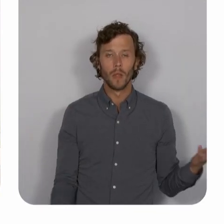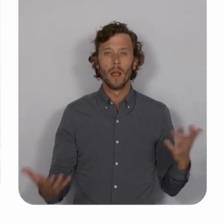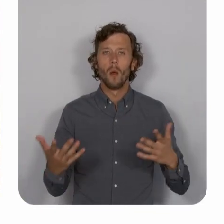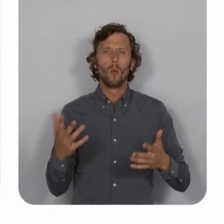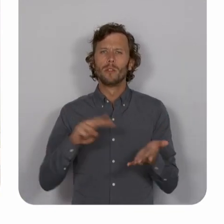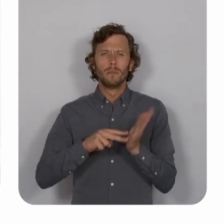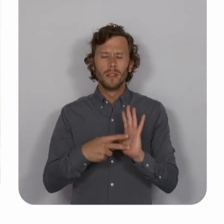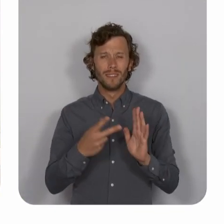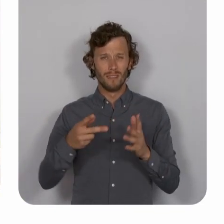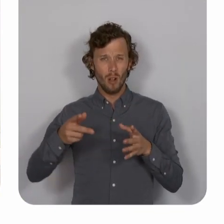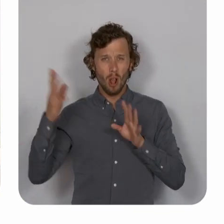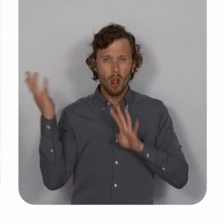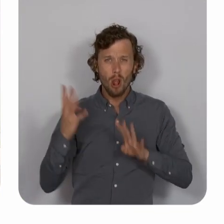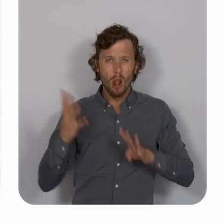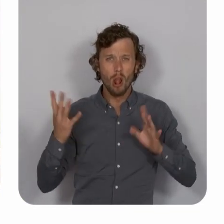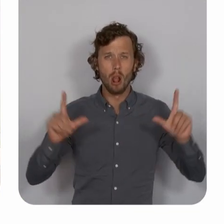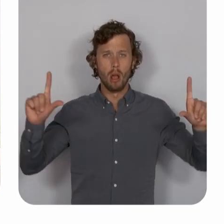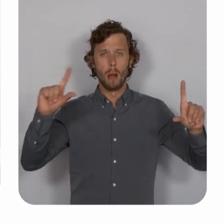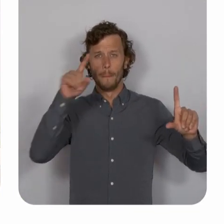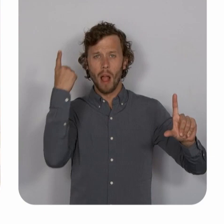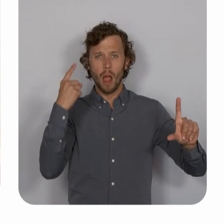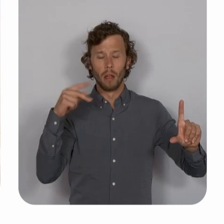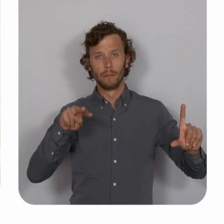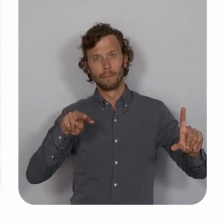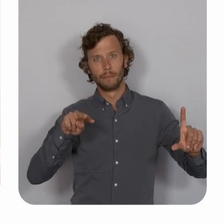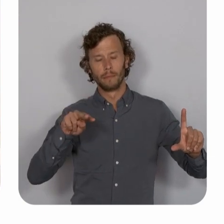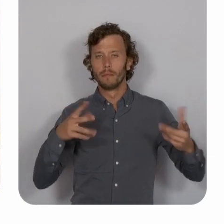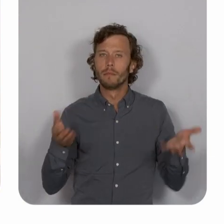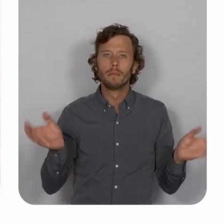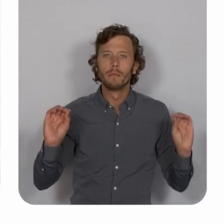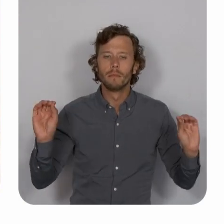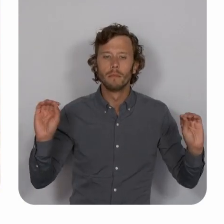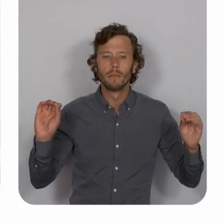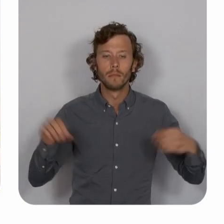First, use an instant runtime splash screen in your app.